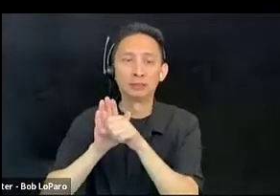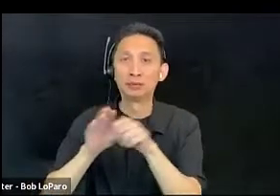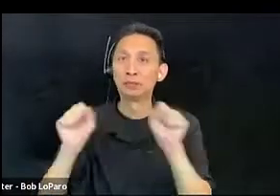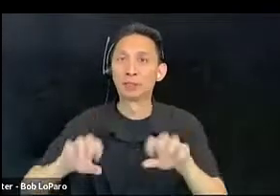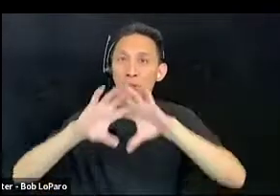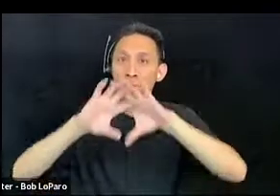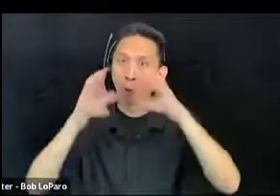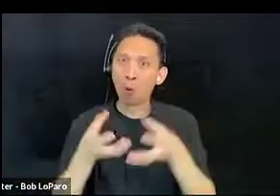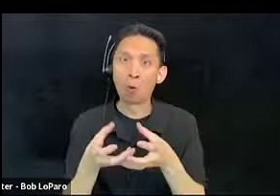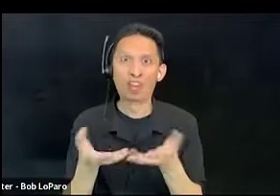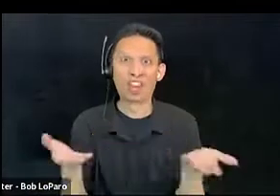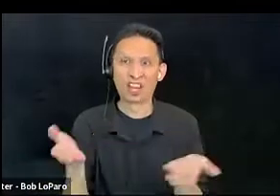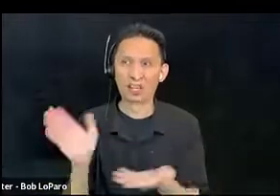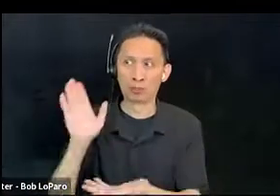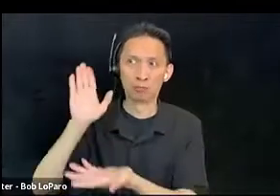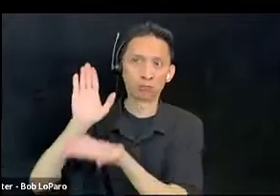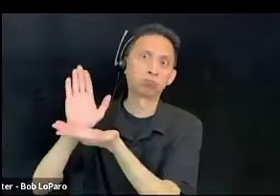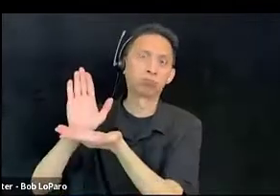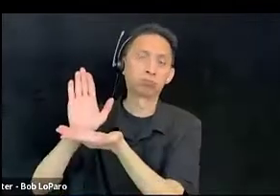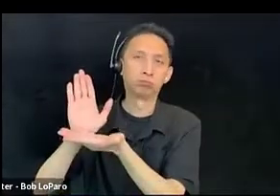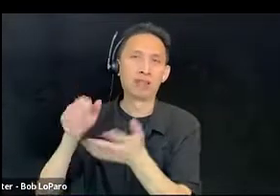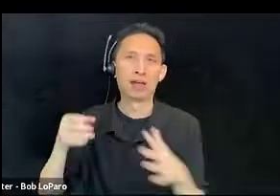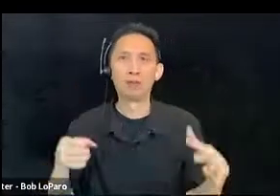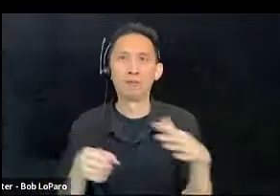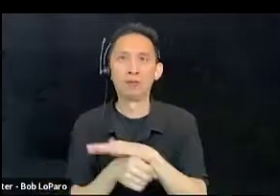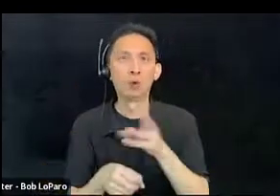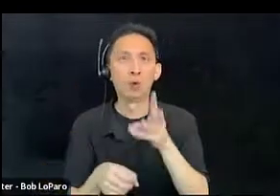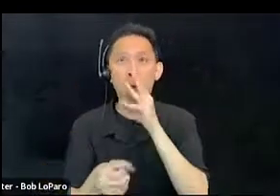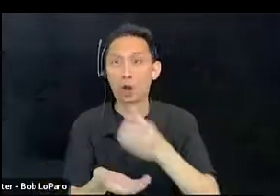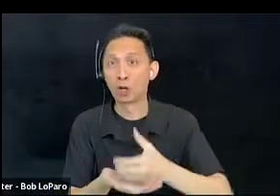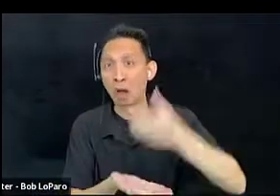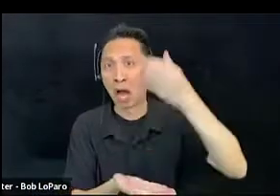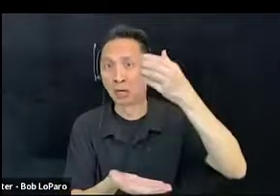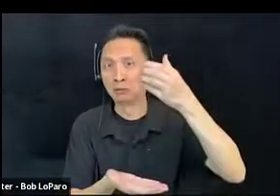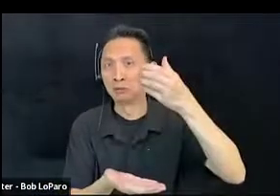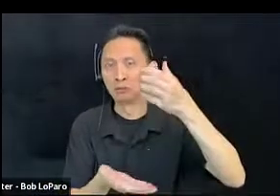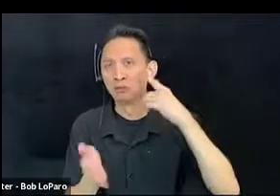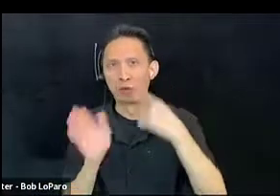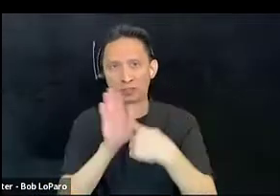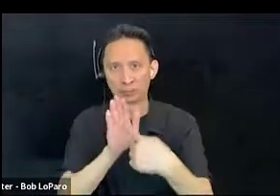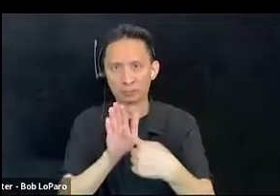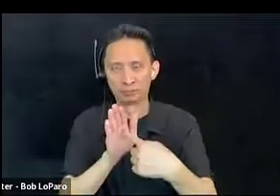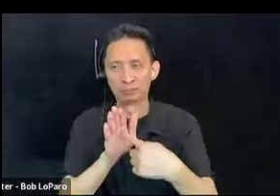Like we talked about that could be the full water bottle, but it has to be not the same one that you're using,